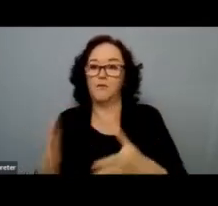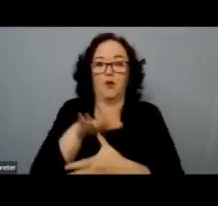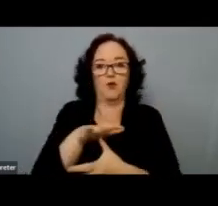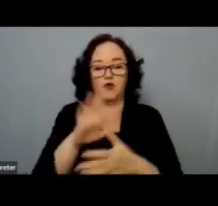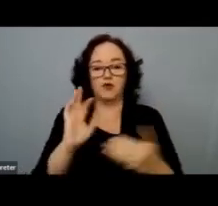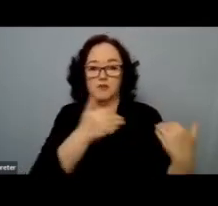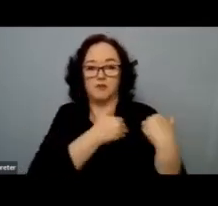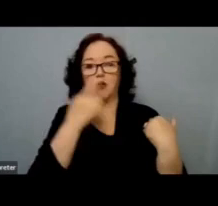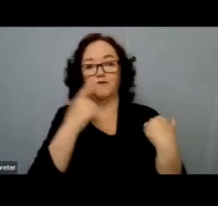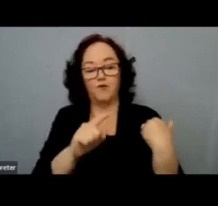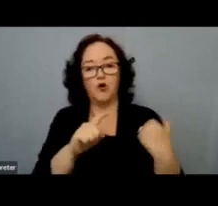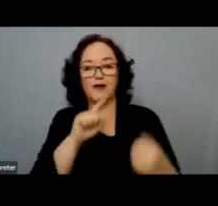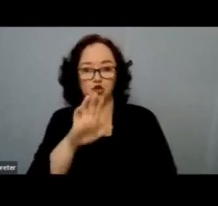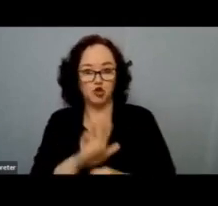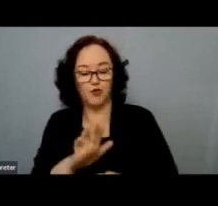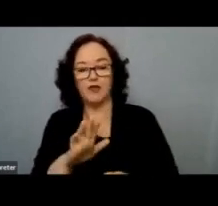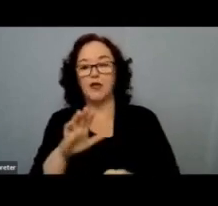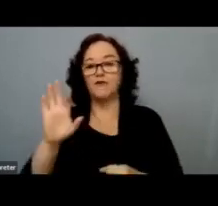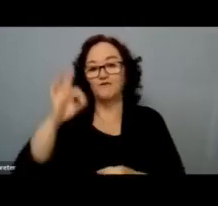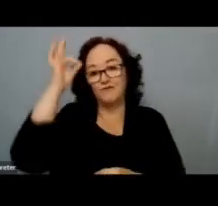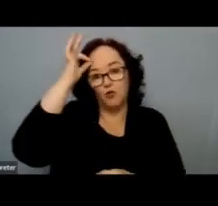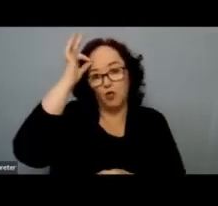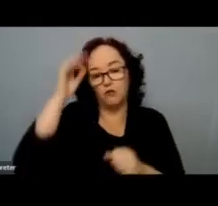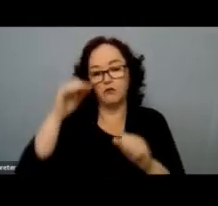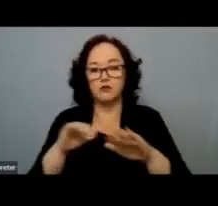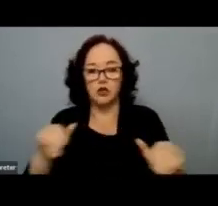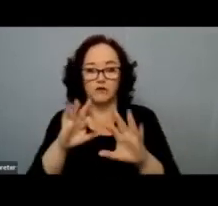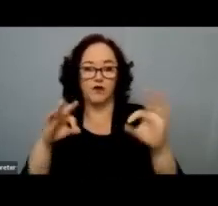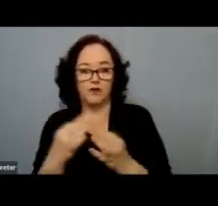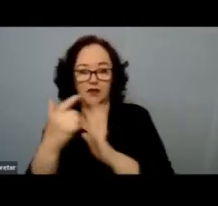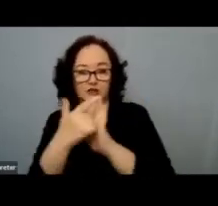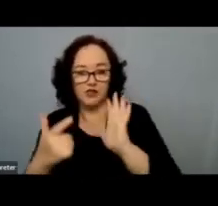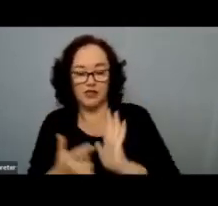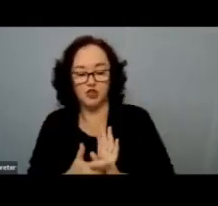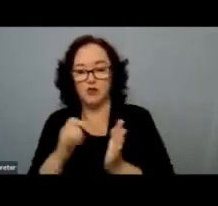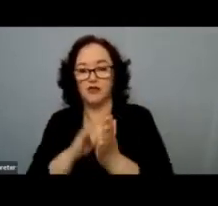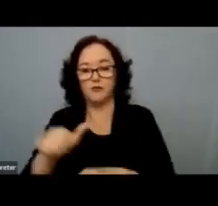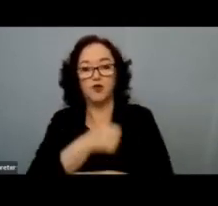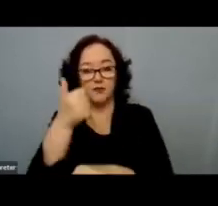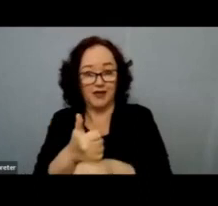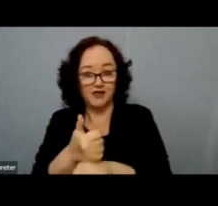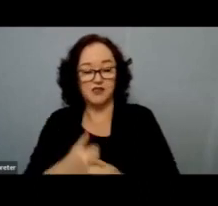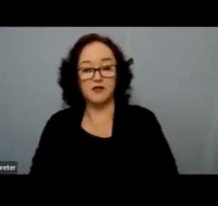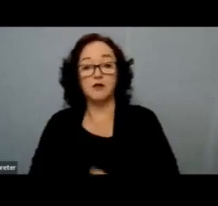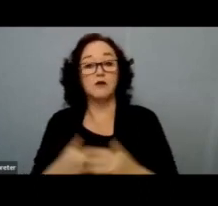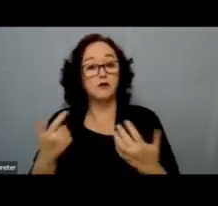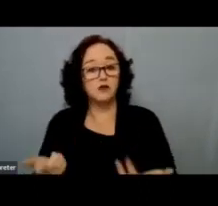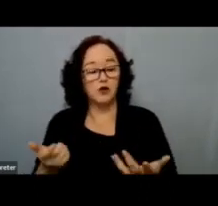ensuring federal, Child and Family legislation is put into place. So long story short,